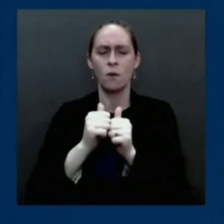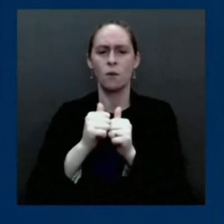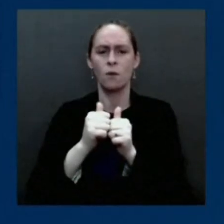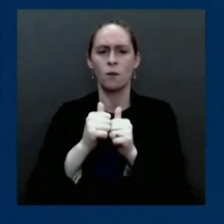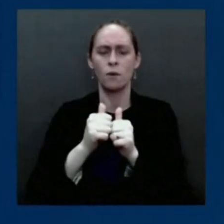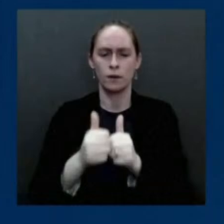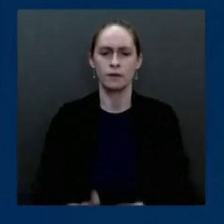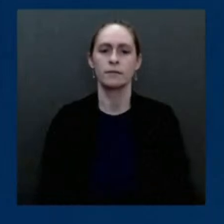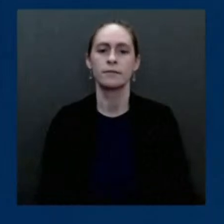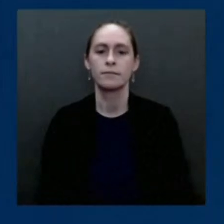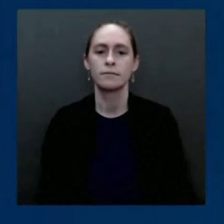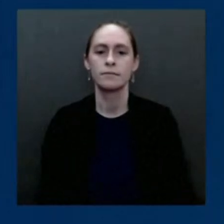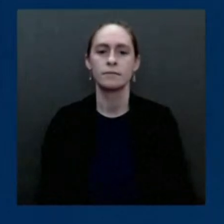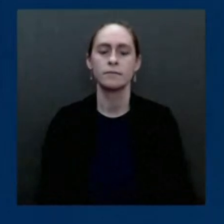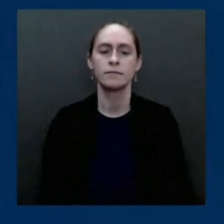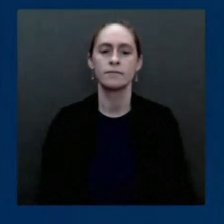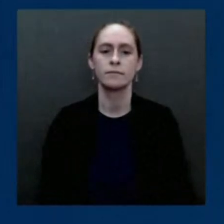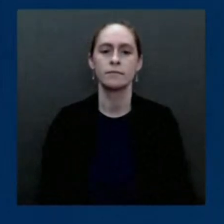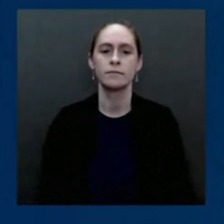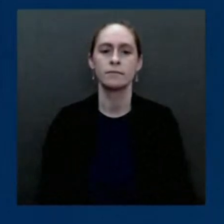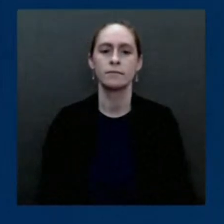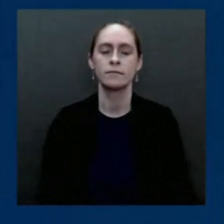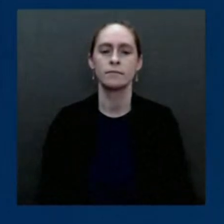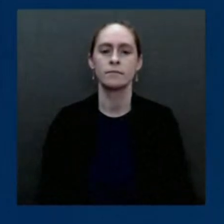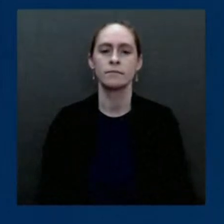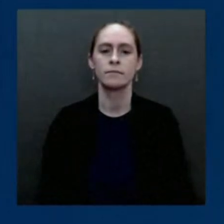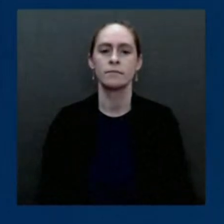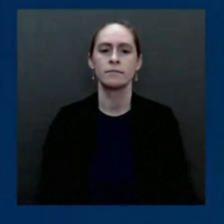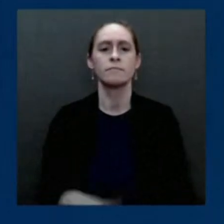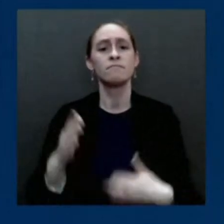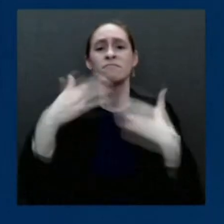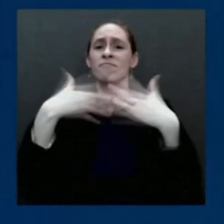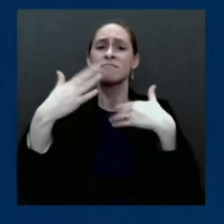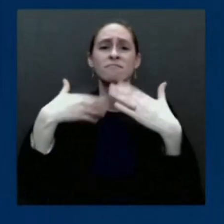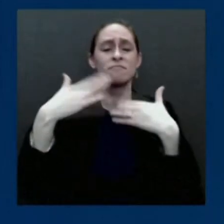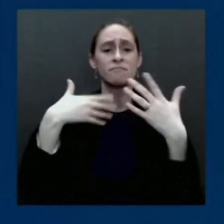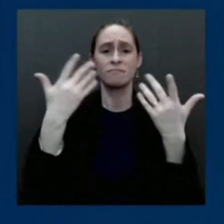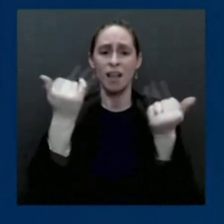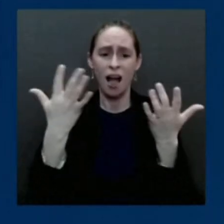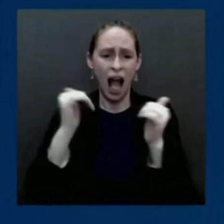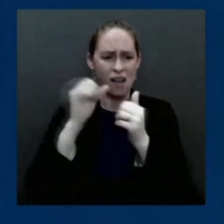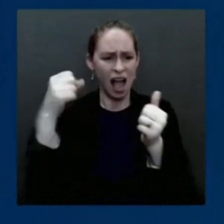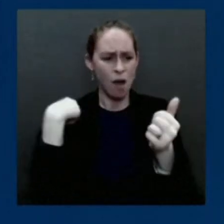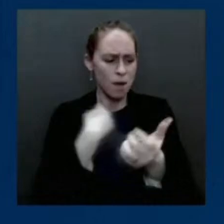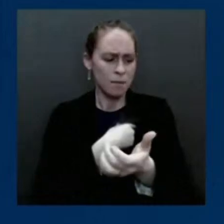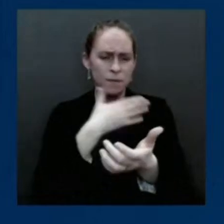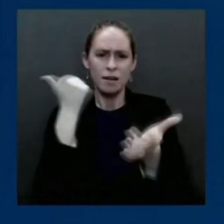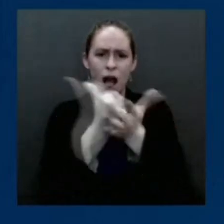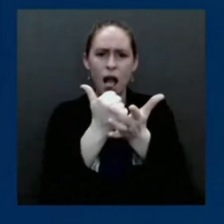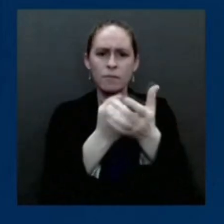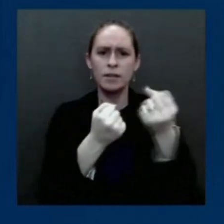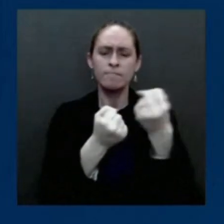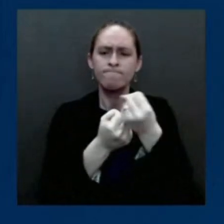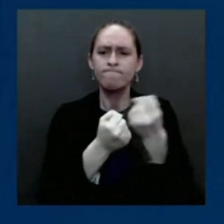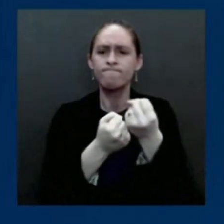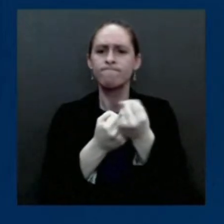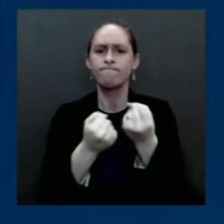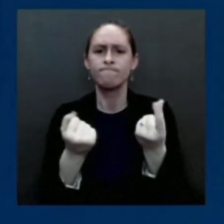EVERYTHING THAT IS AN